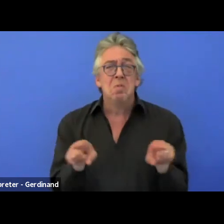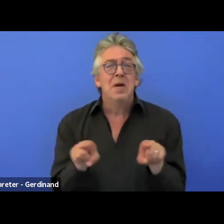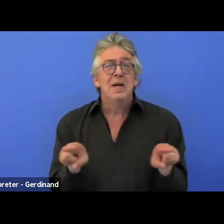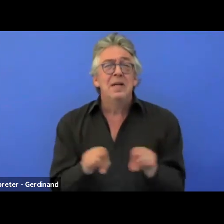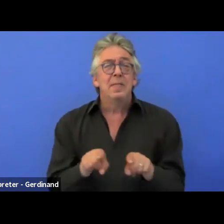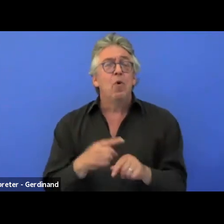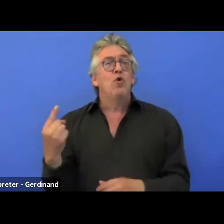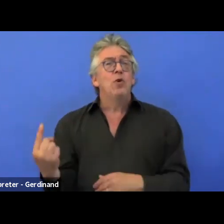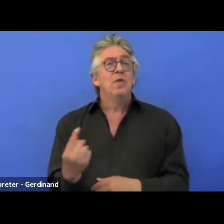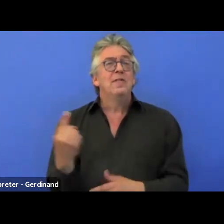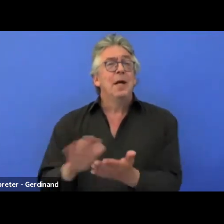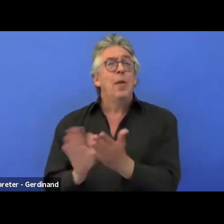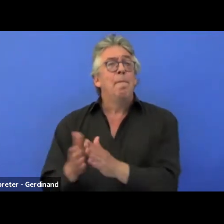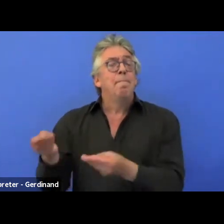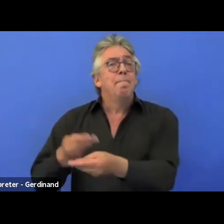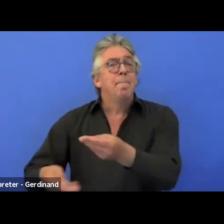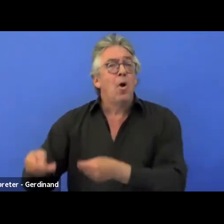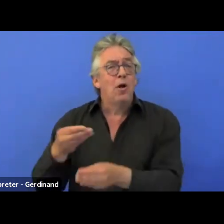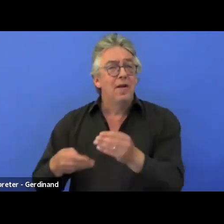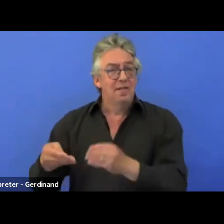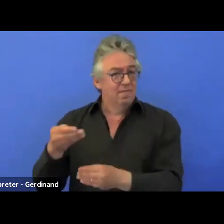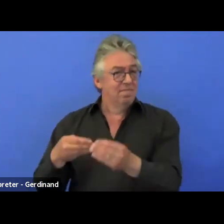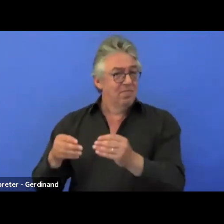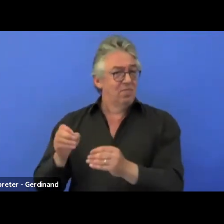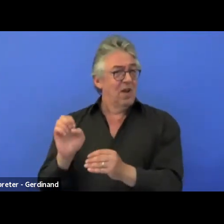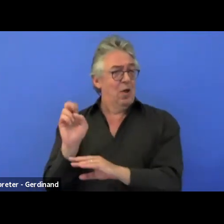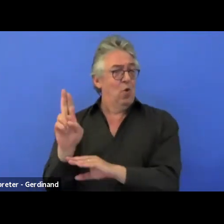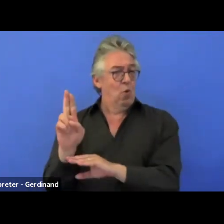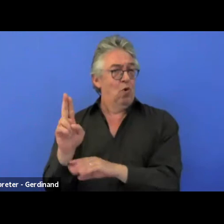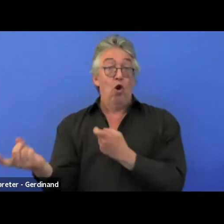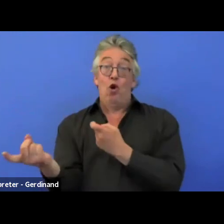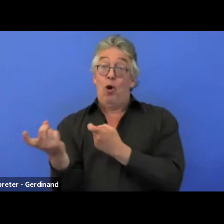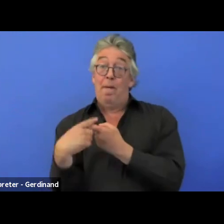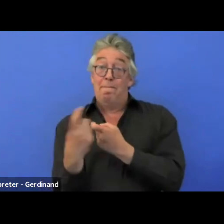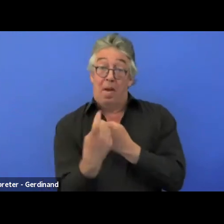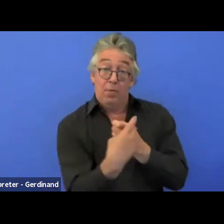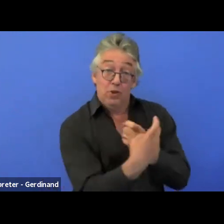and how Europe is created with member states as member of the EU.